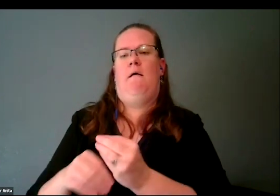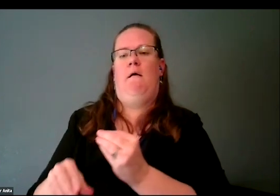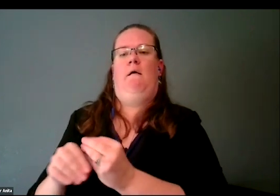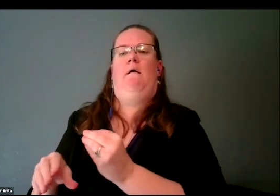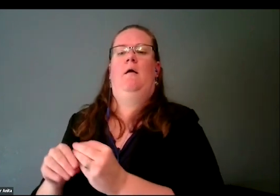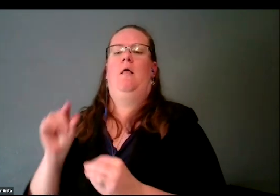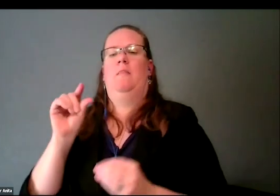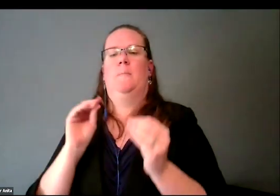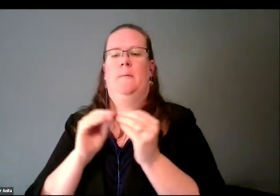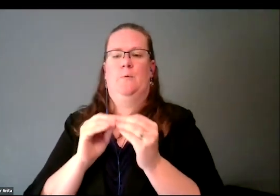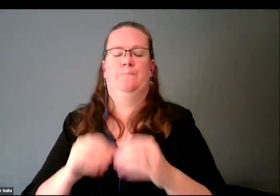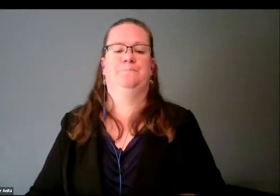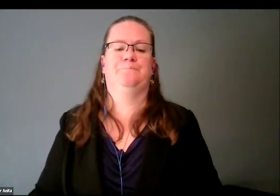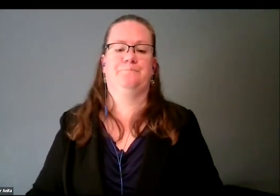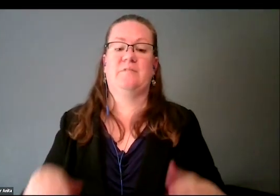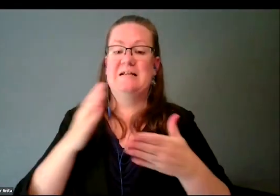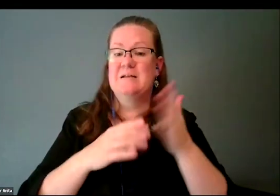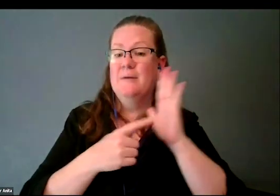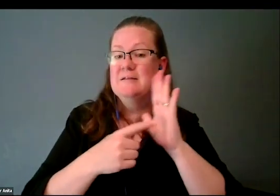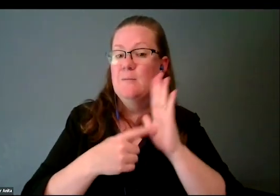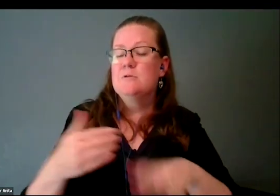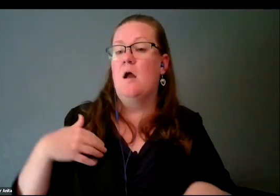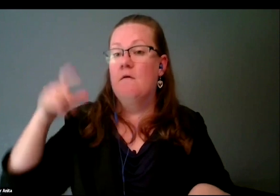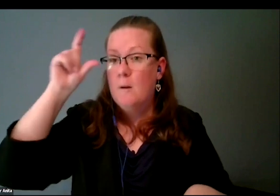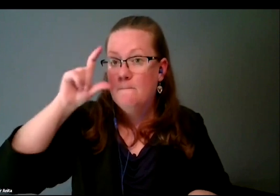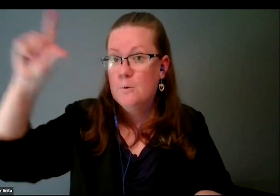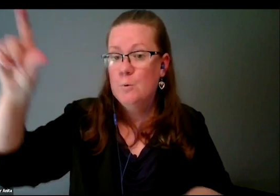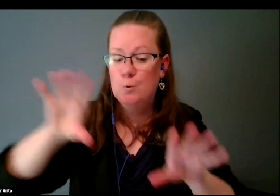Some examples I have here, there's craters on the moon with some braille labels.